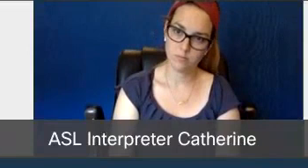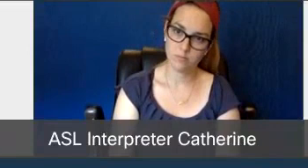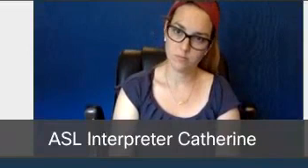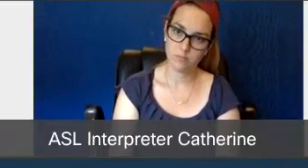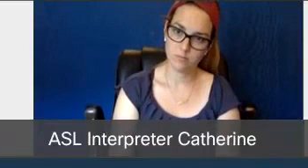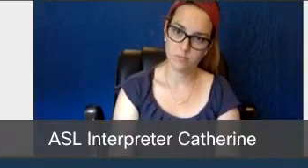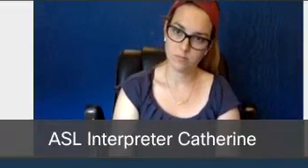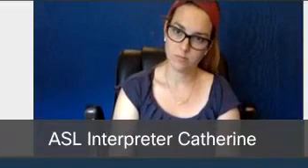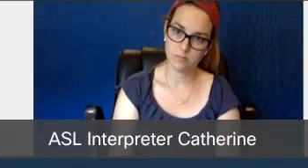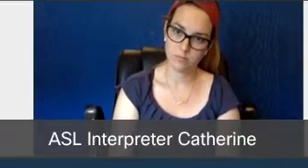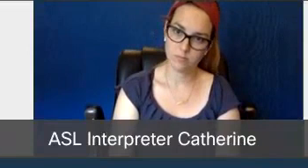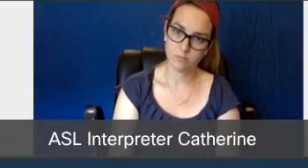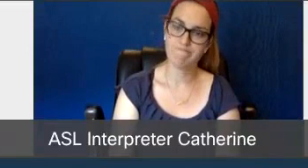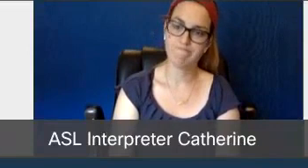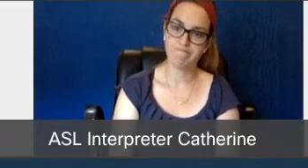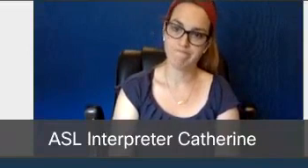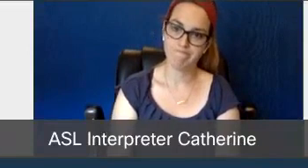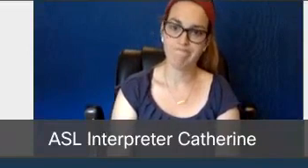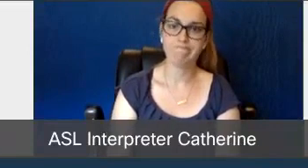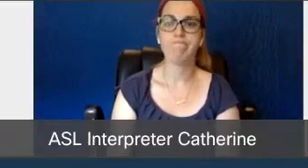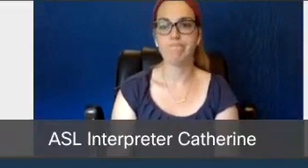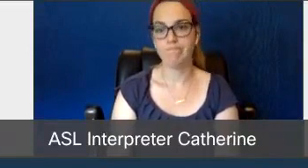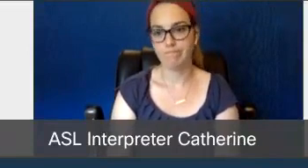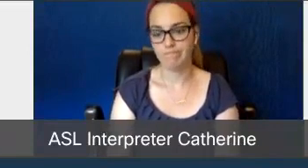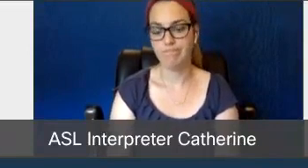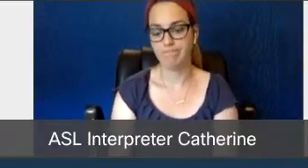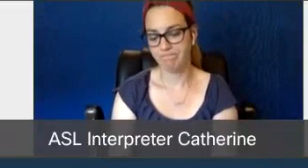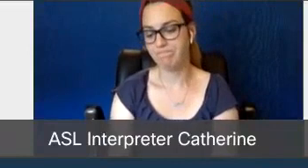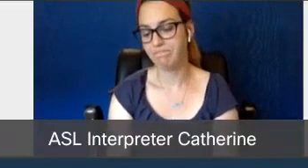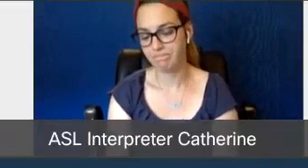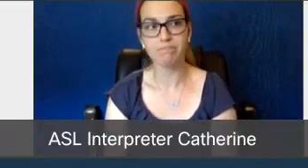they're engaged in medical decision-making. If you are telling people they can only